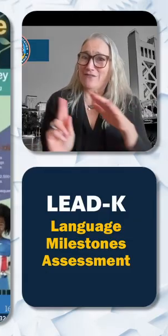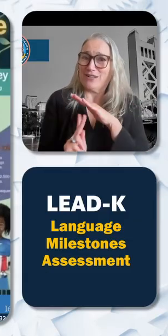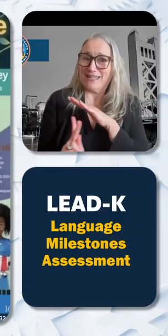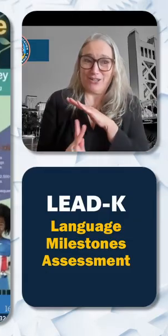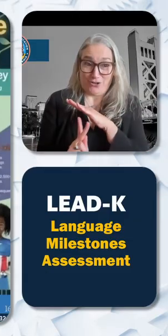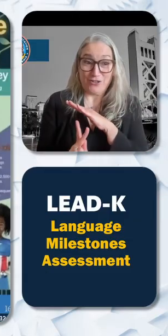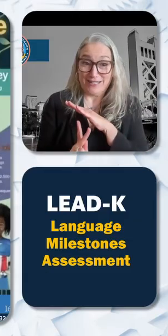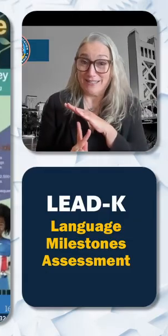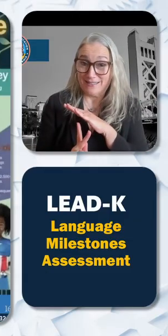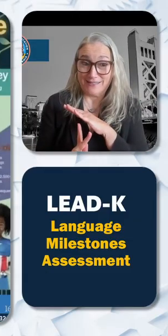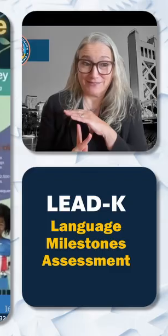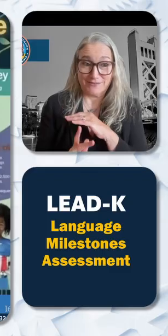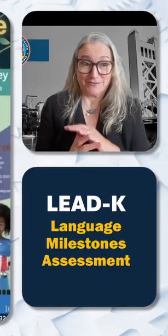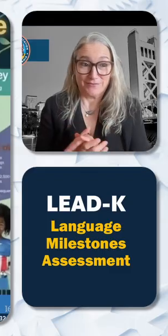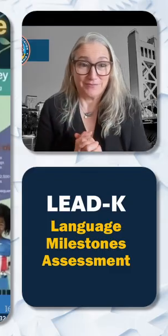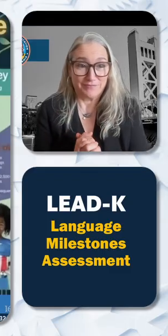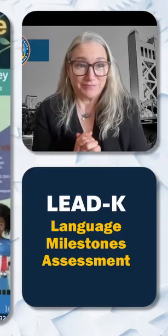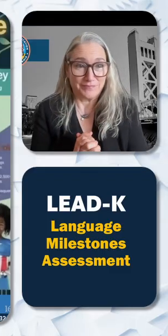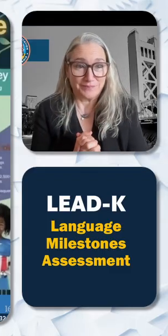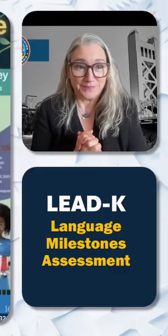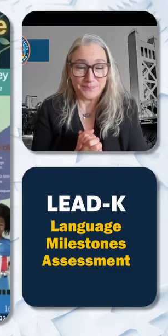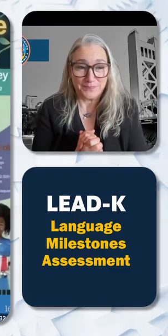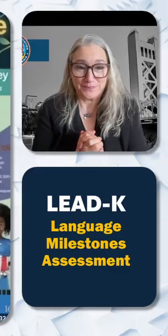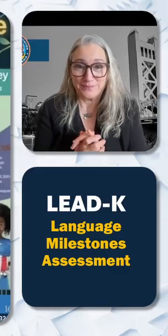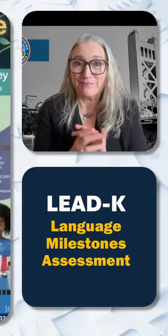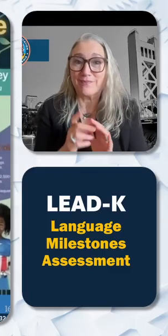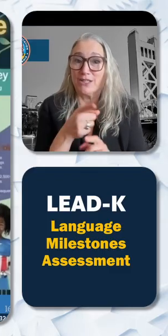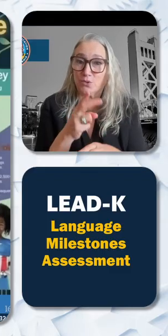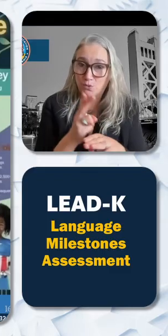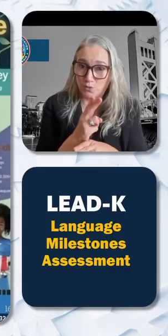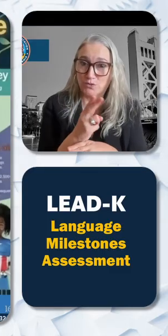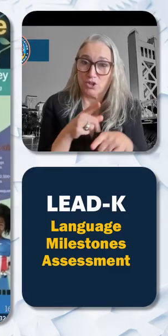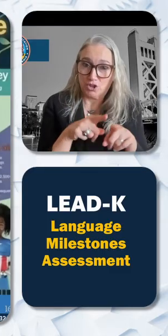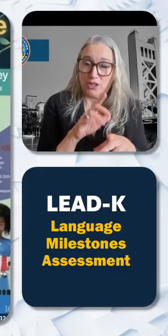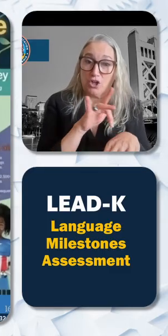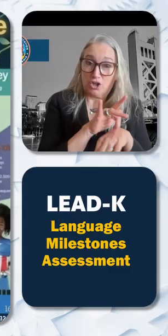you see that child with the Captain America costume on. That child is ready for kindergarten.